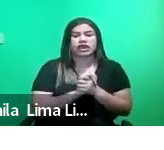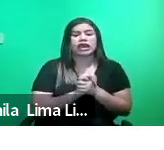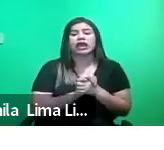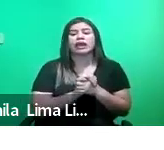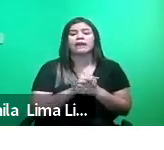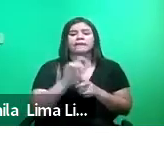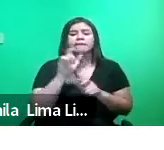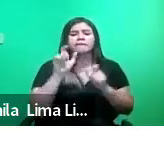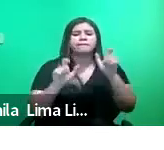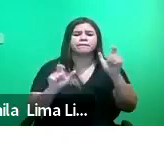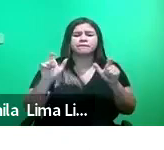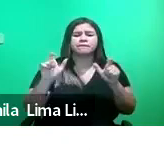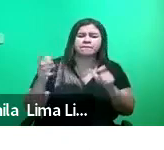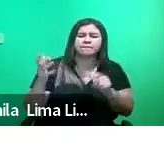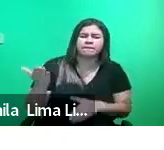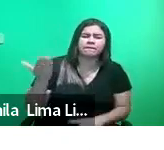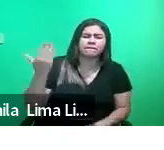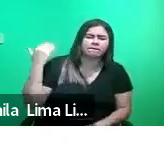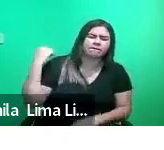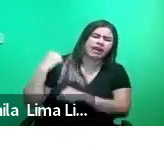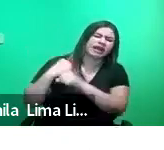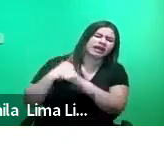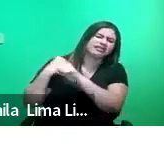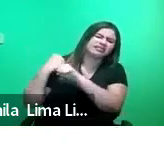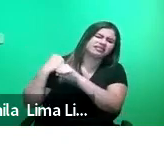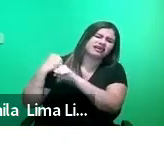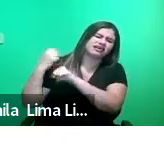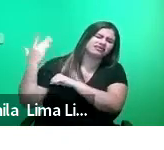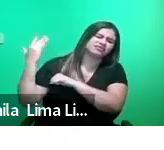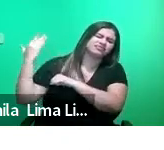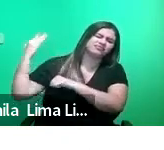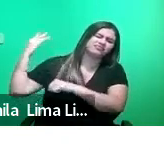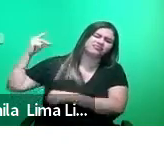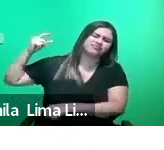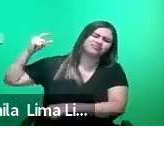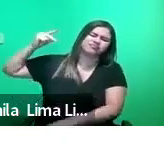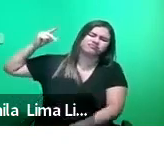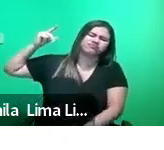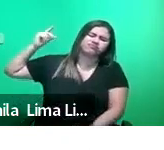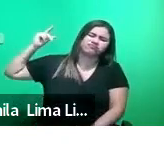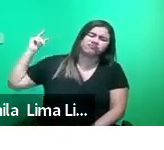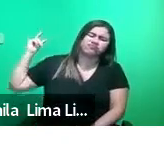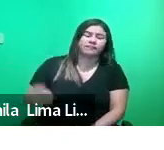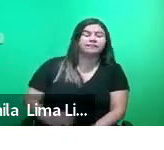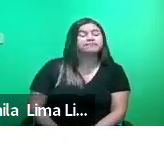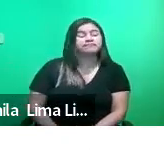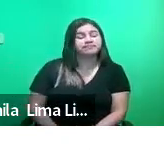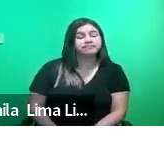contact ct and and and and relationship with is it is it with with it, with is it with with it?